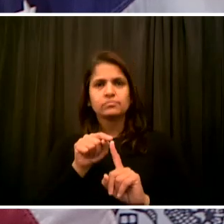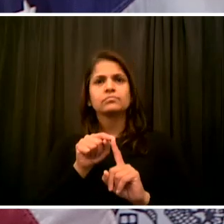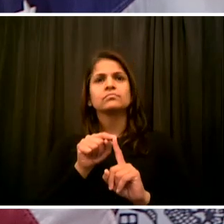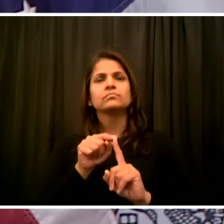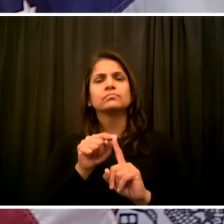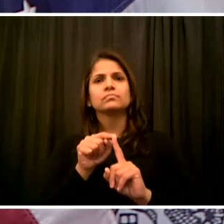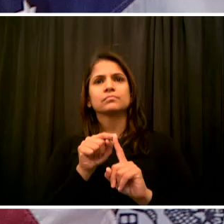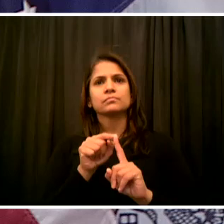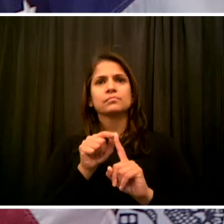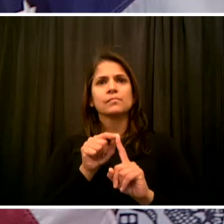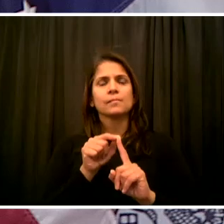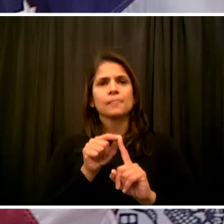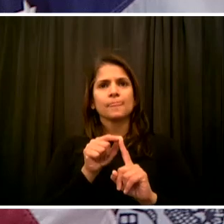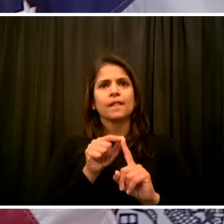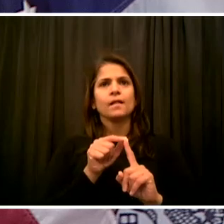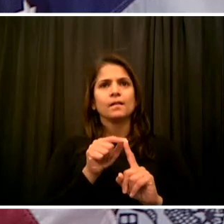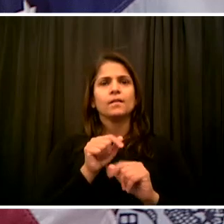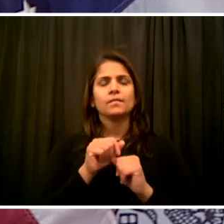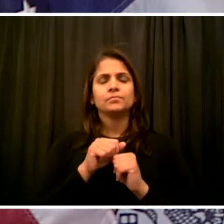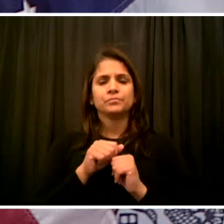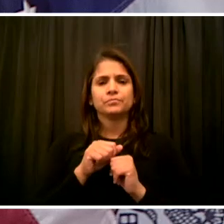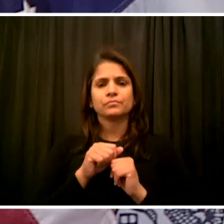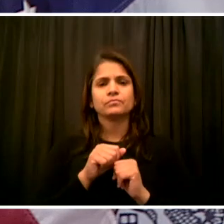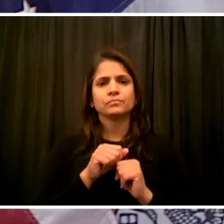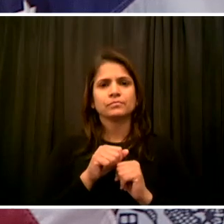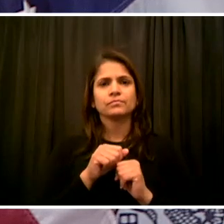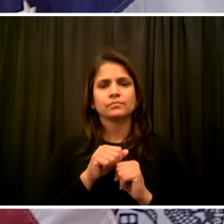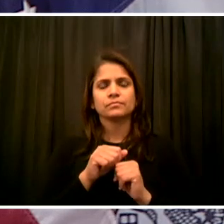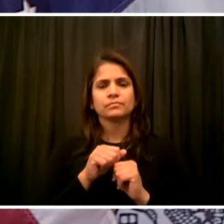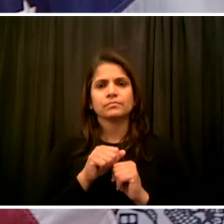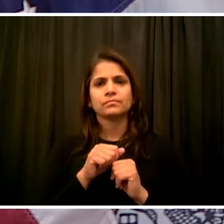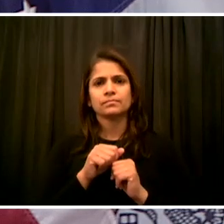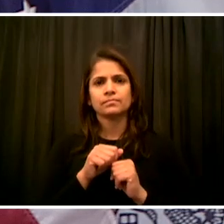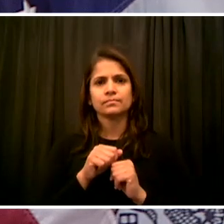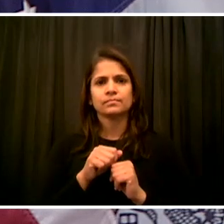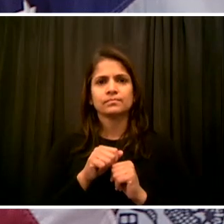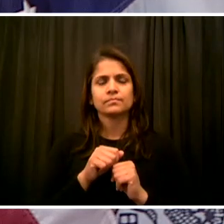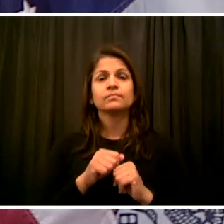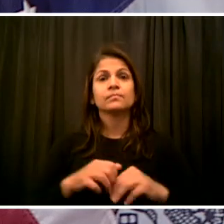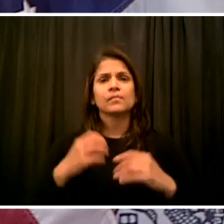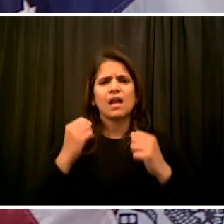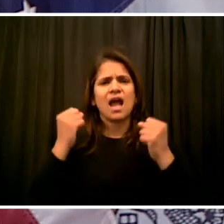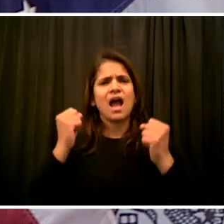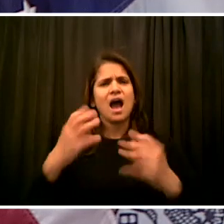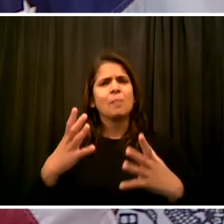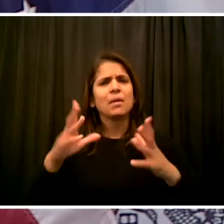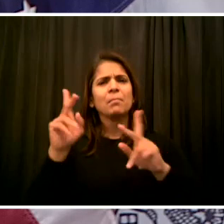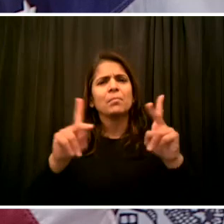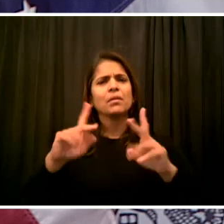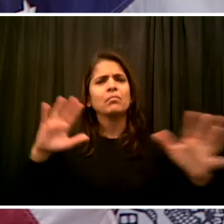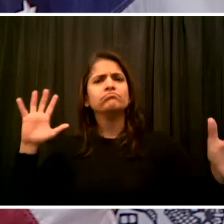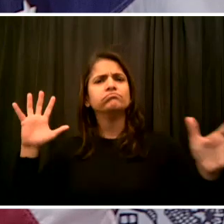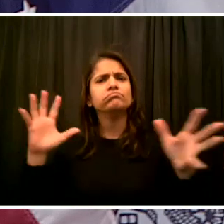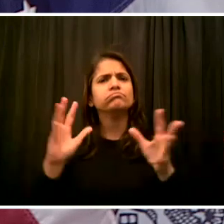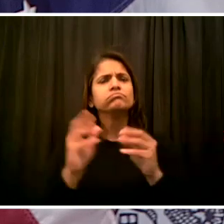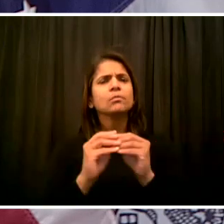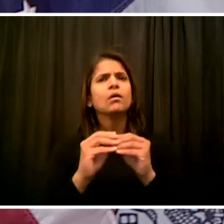MAYO R,OR WHOMEVER CAN ANSWER THE